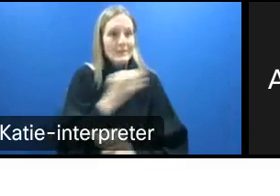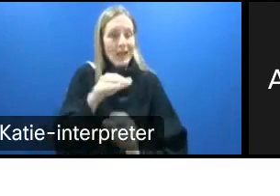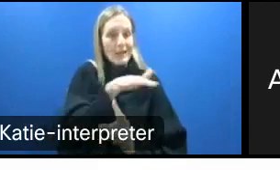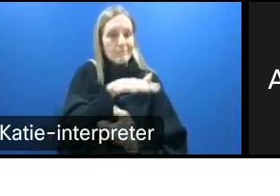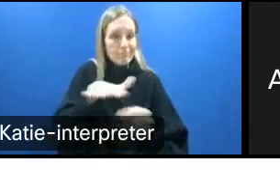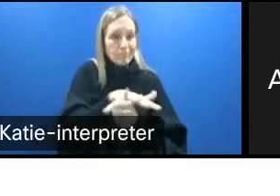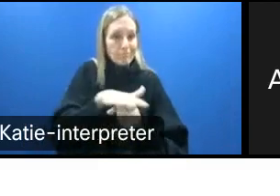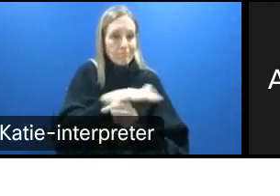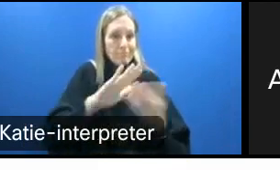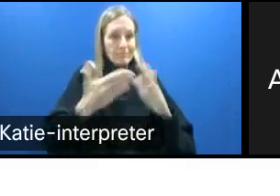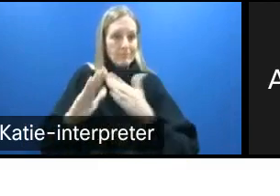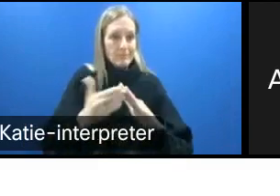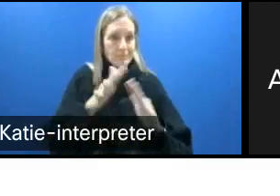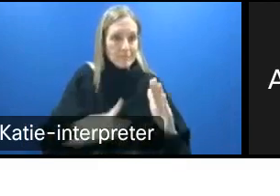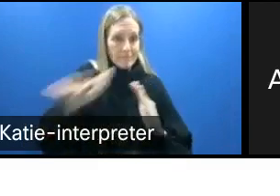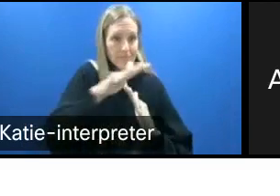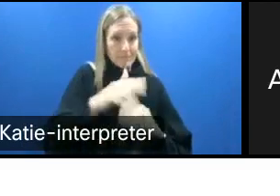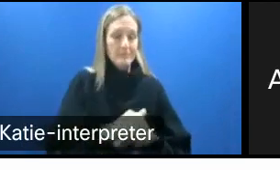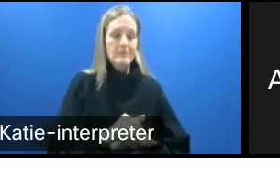Since December 2021.